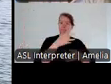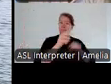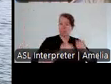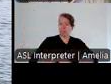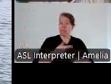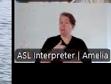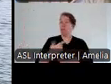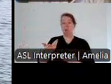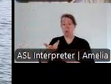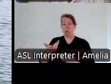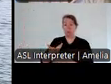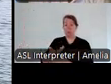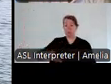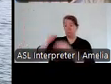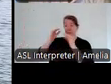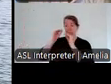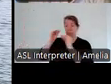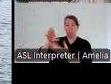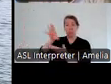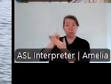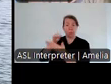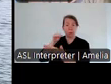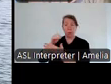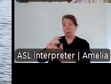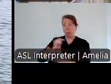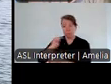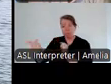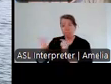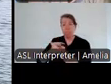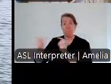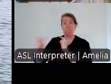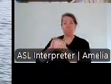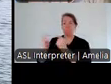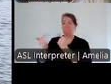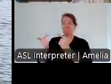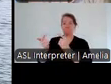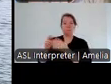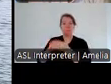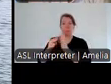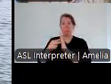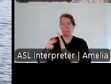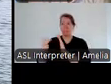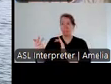It is most exciting when the role of teacher and student... when those roles are not fixed,